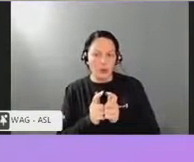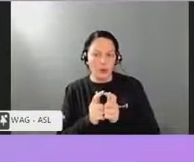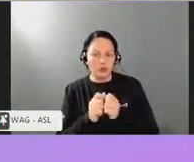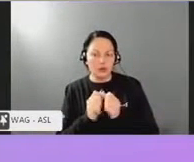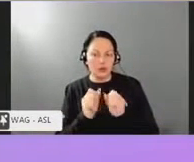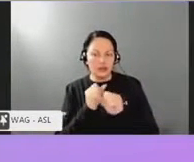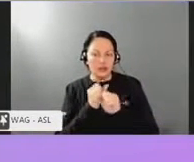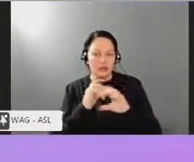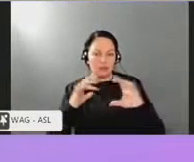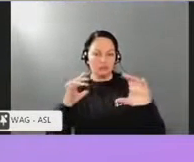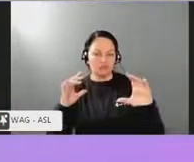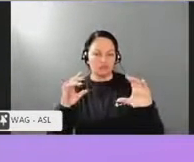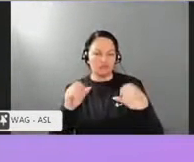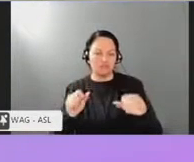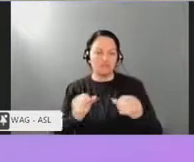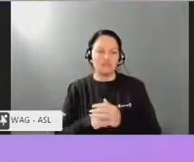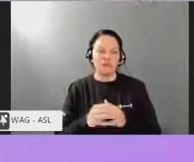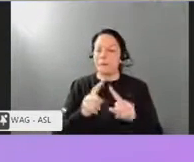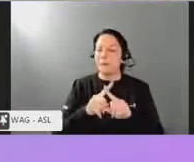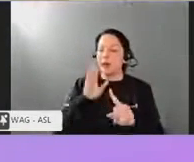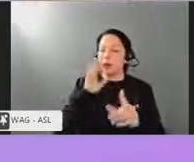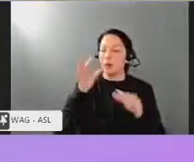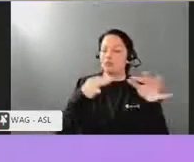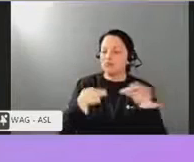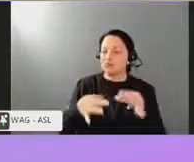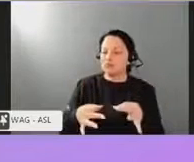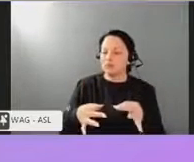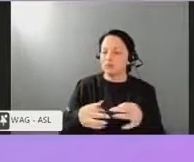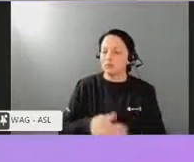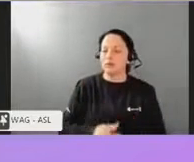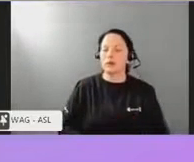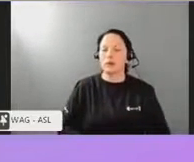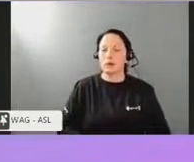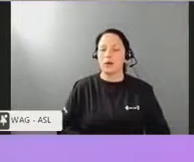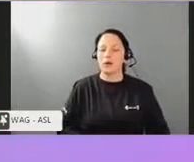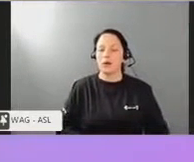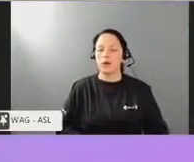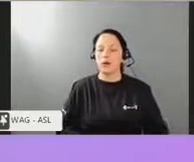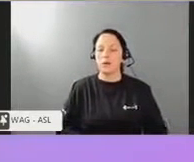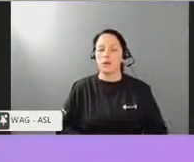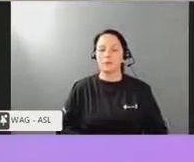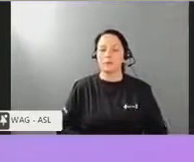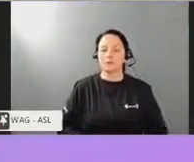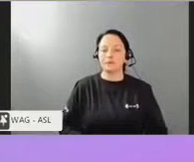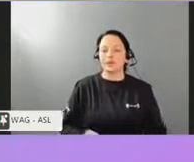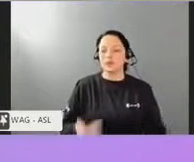this document I am sharing, I'm just going to make it a little smaller so you can see the bigger picture here I'm